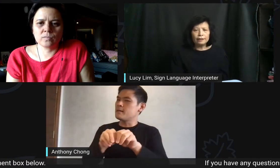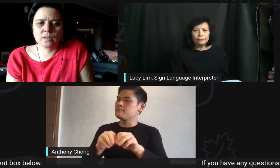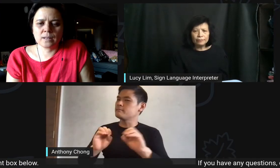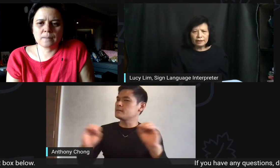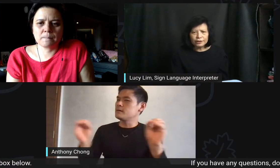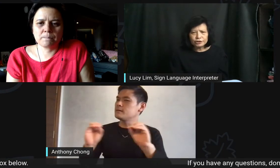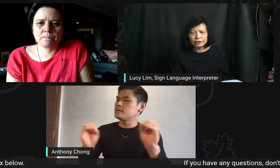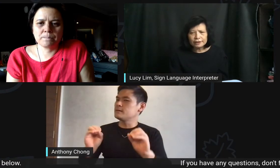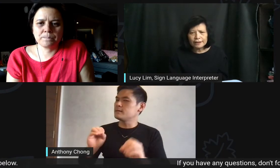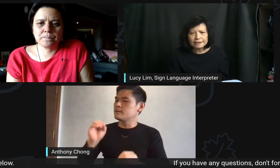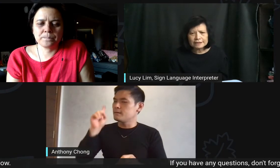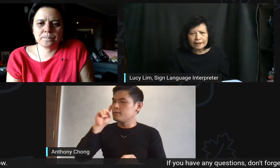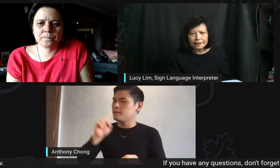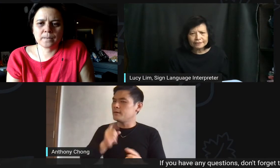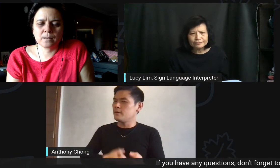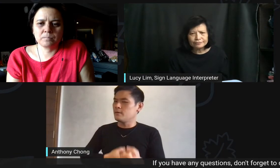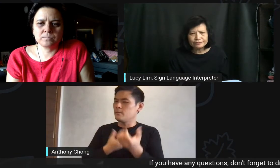Malaysia it's like-